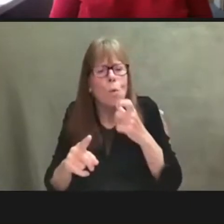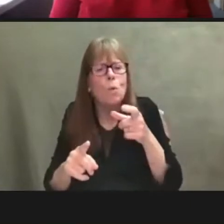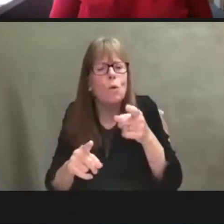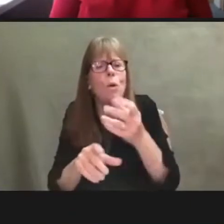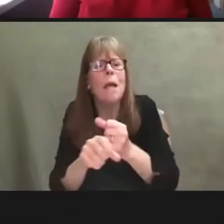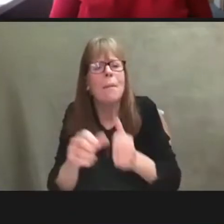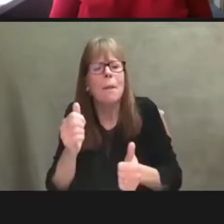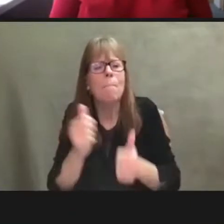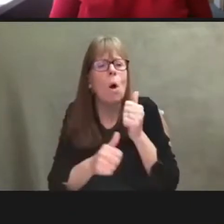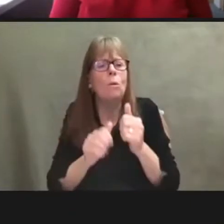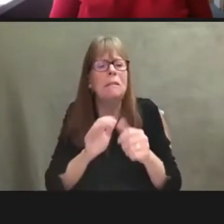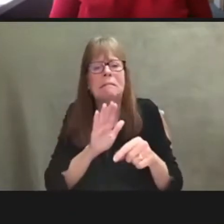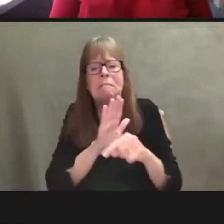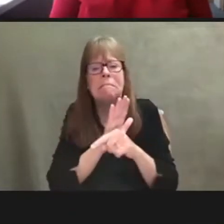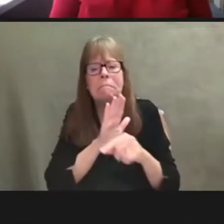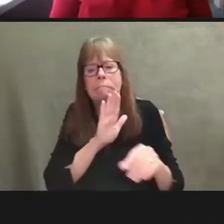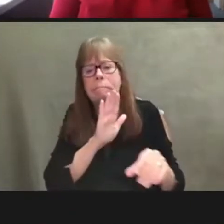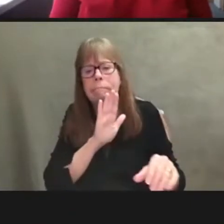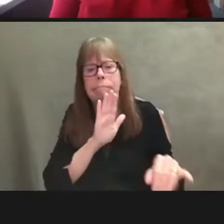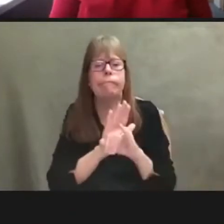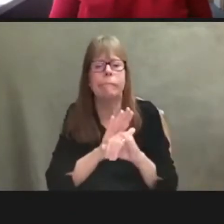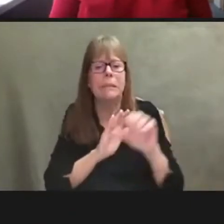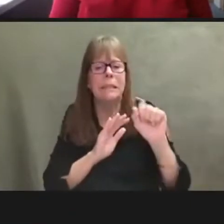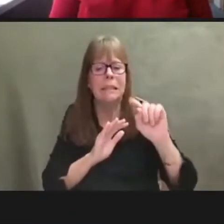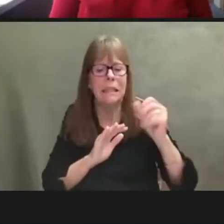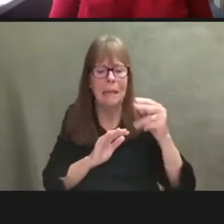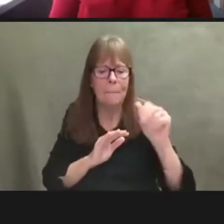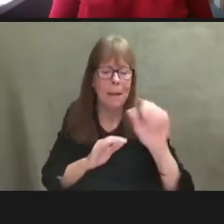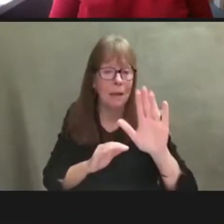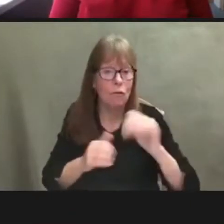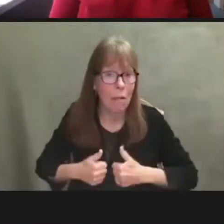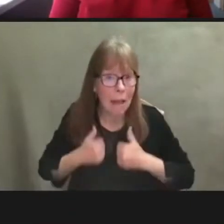life: family members, you know, people you work with, et cetera, et cetera?”